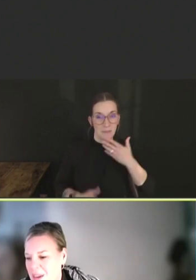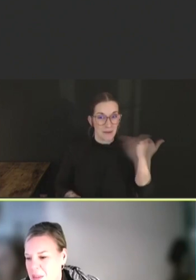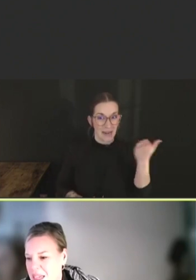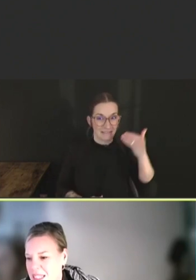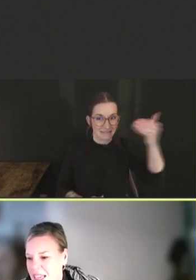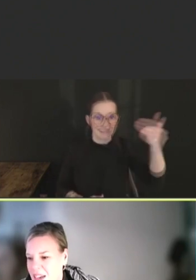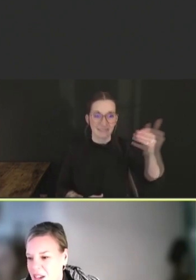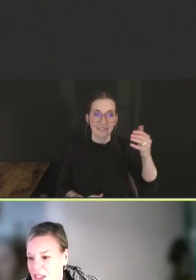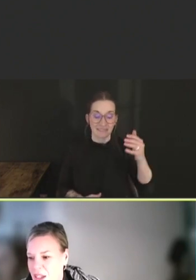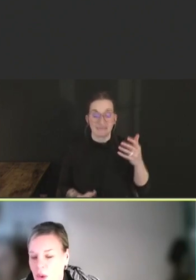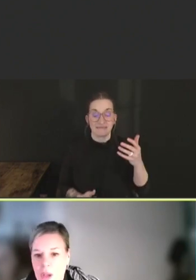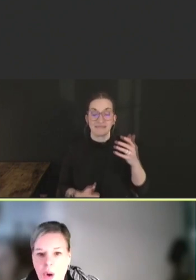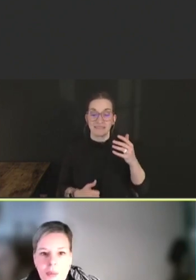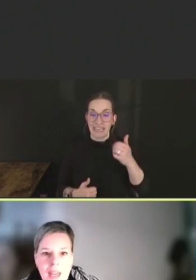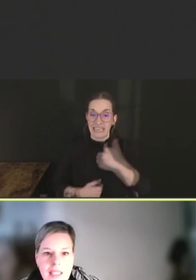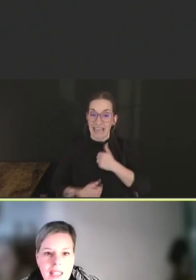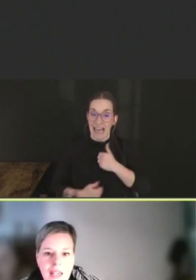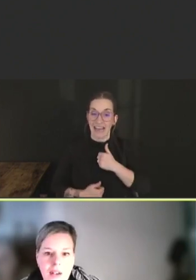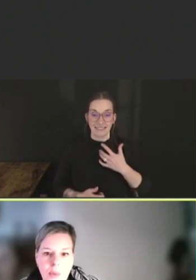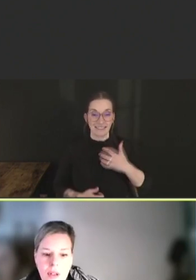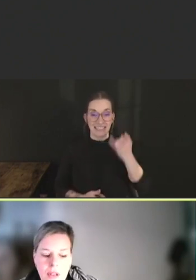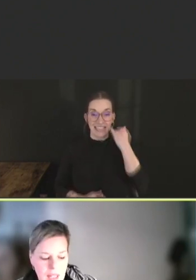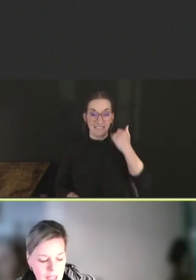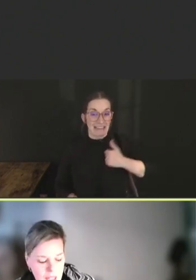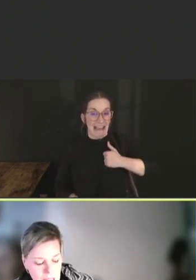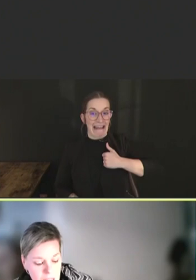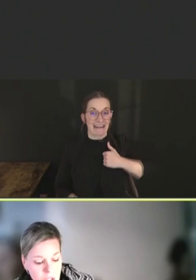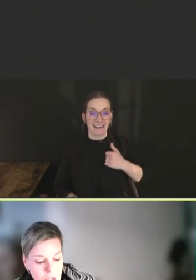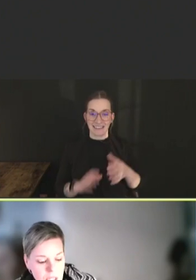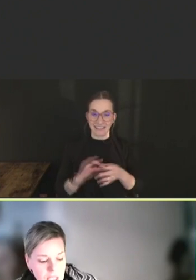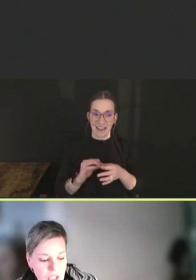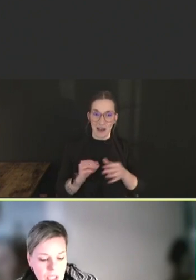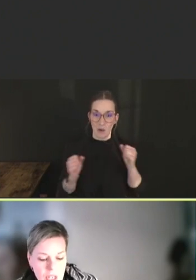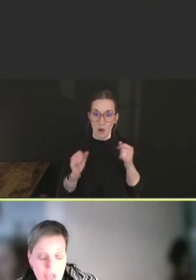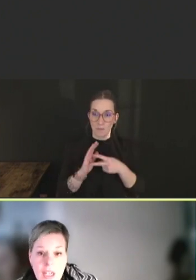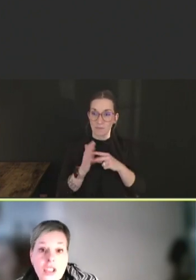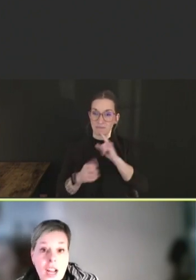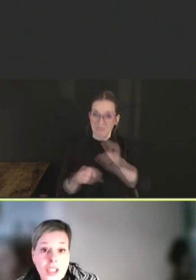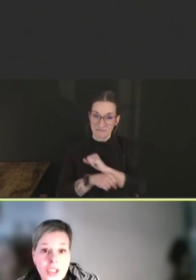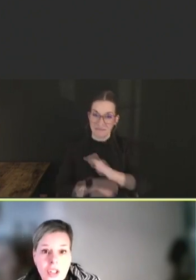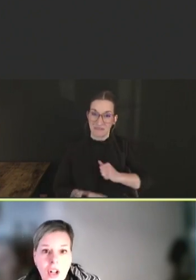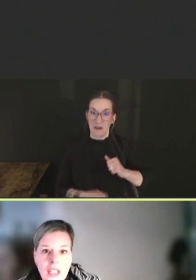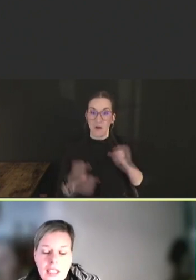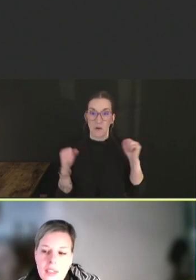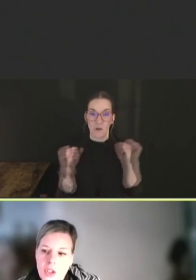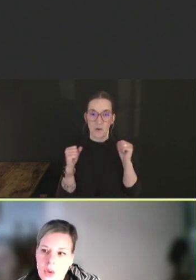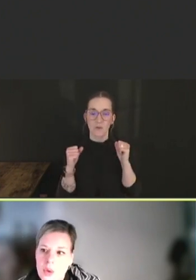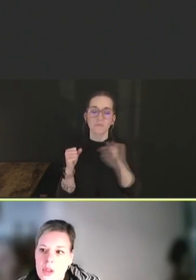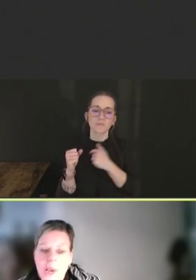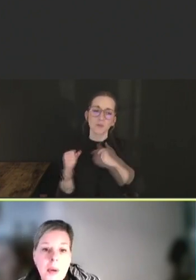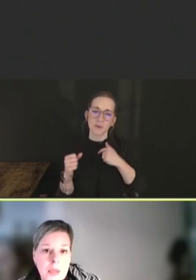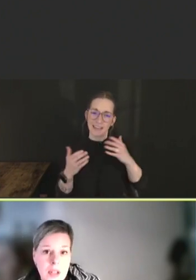But, you know, we hope that we'll encourage our international colleagues to come up to